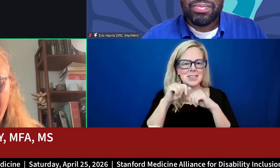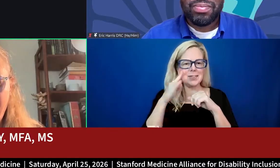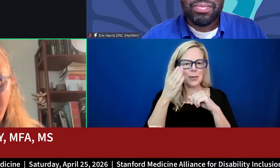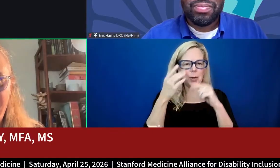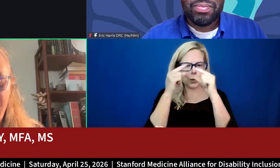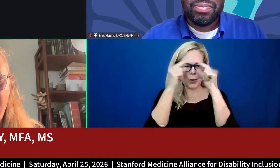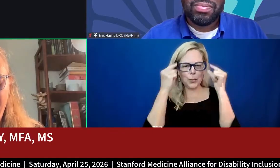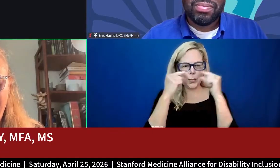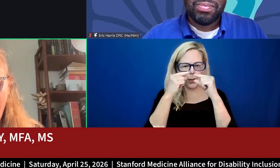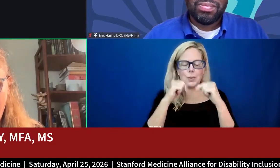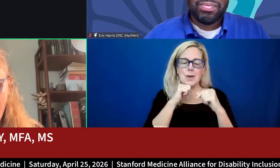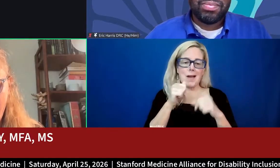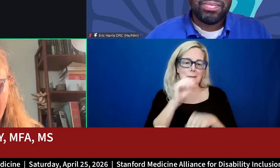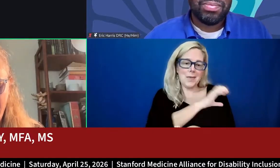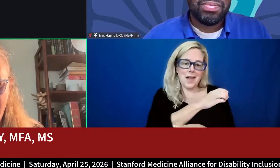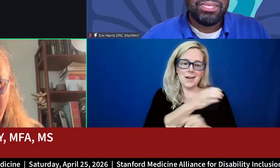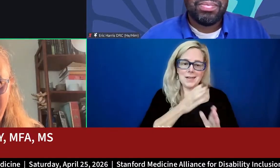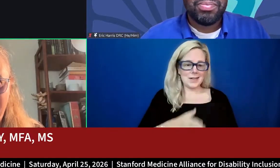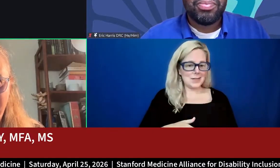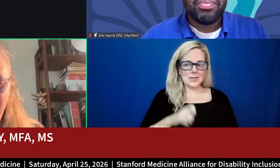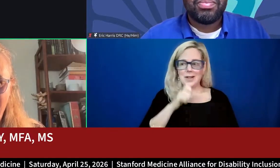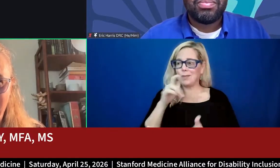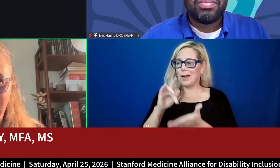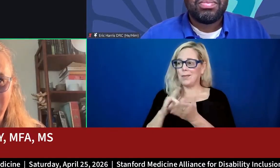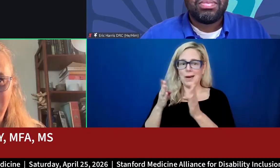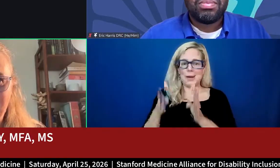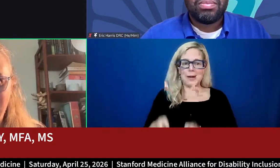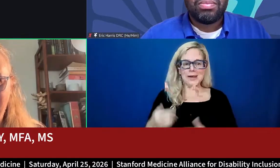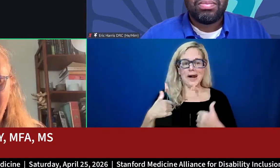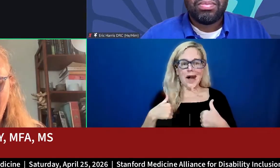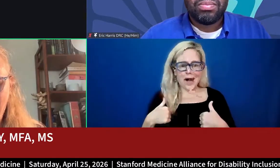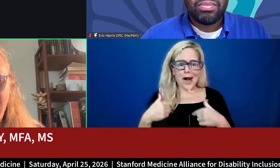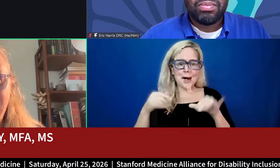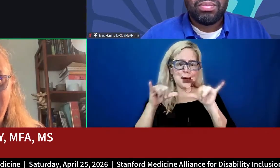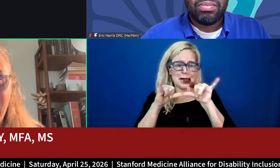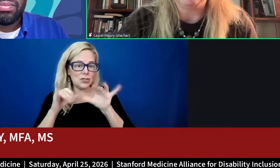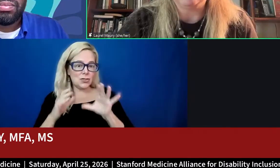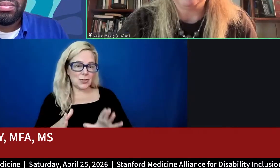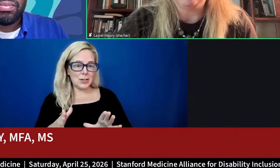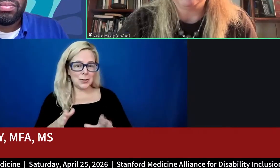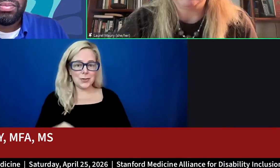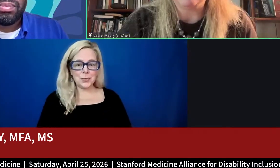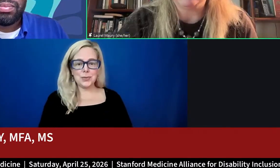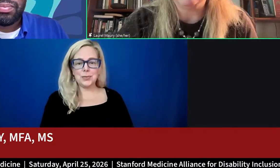not a medical person. I'm an engineer. Um, SMADIE let me come because I was fighting to get my